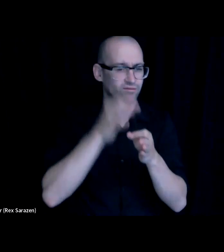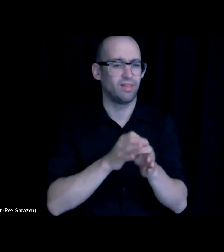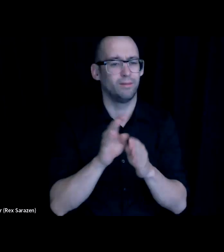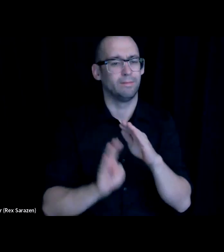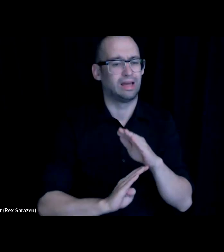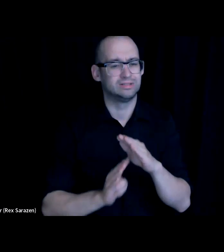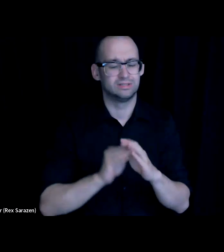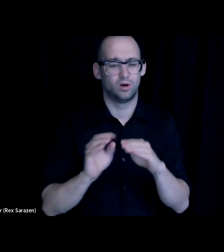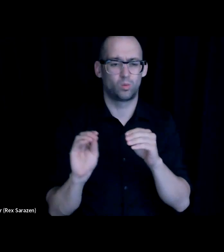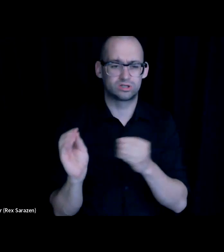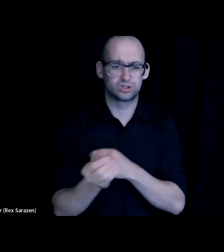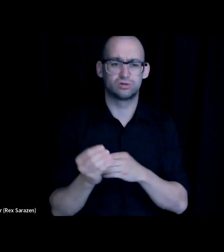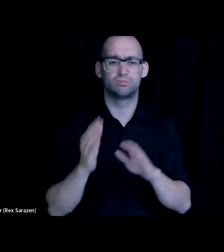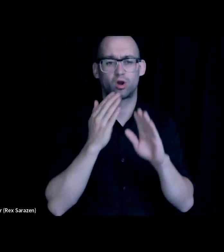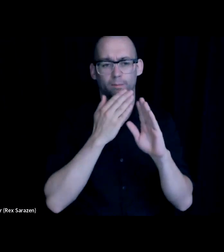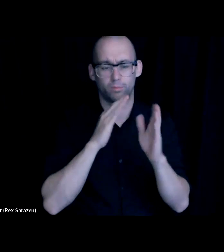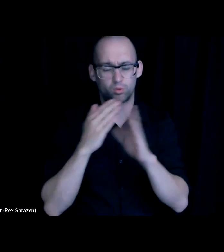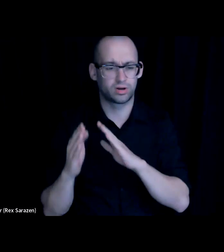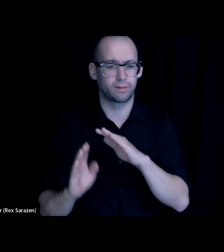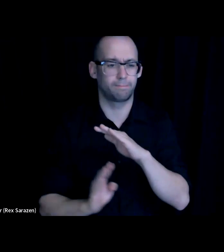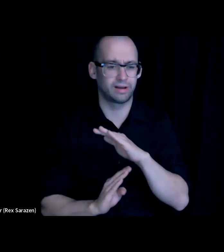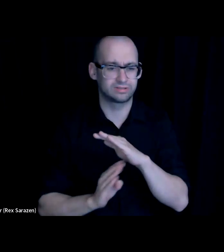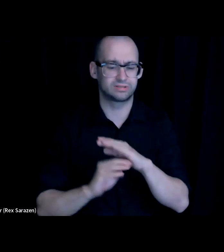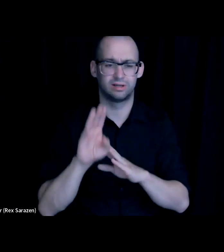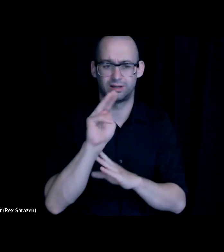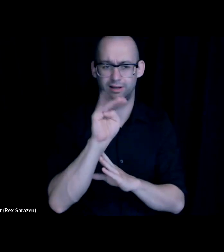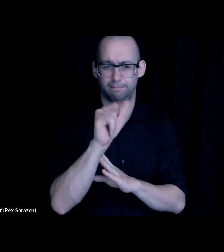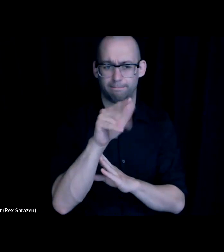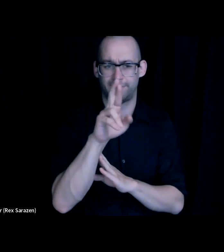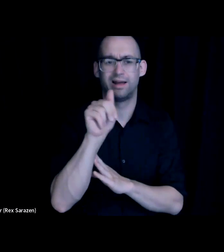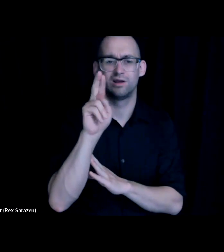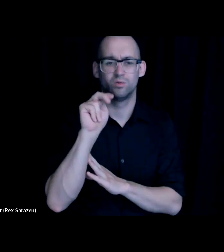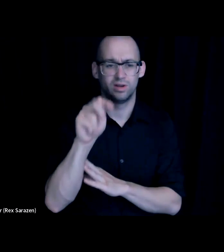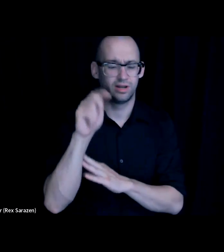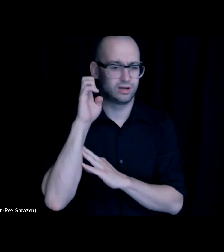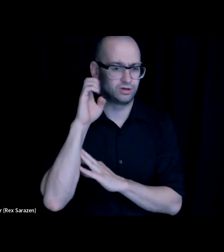organizations, migrant education as well as included, and corrections so jail and prison